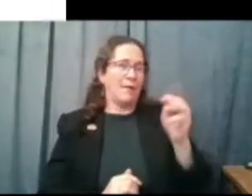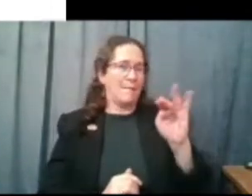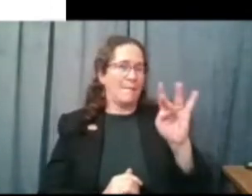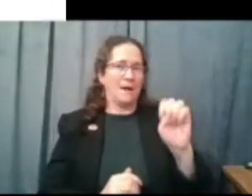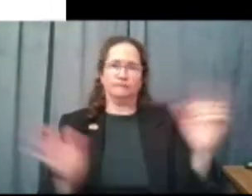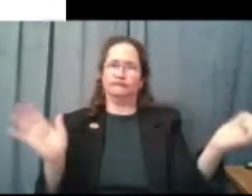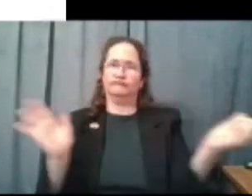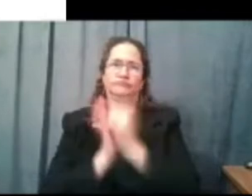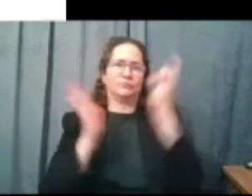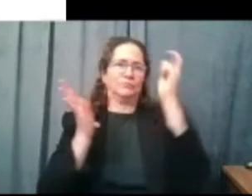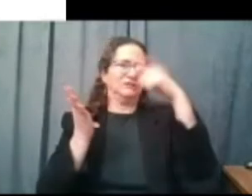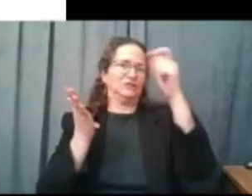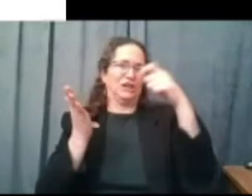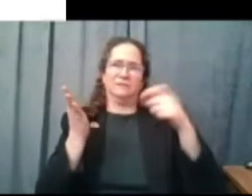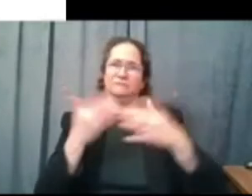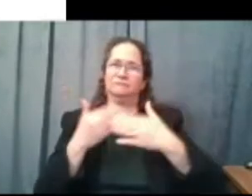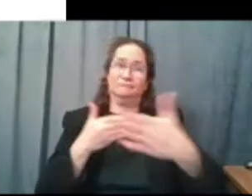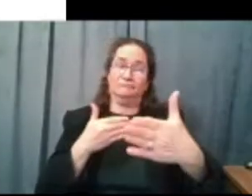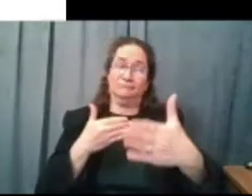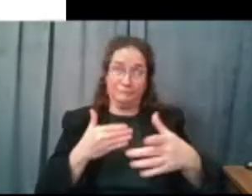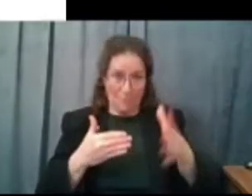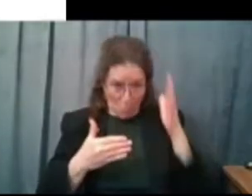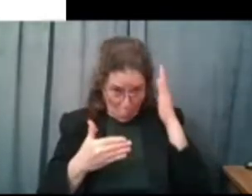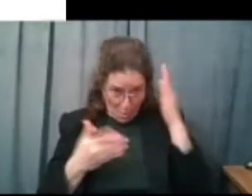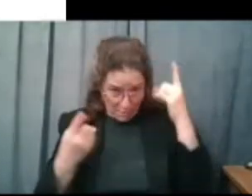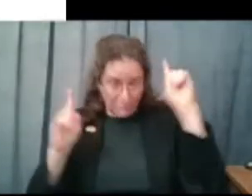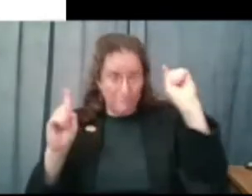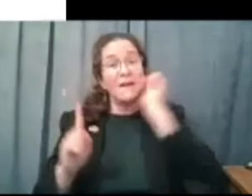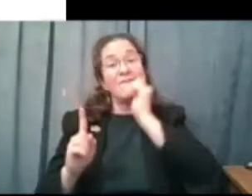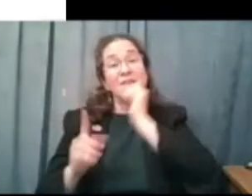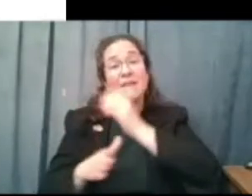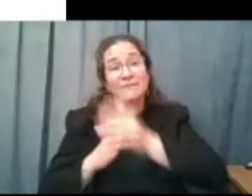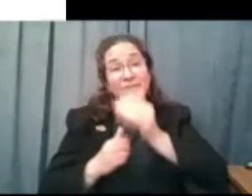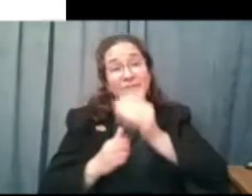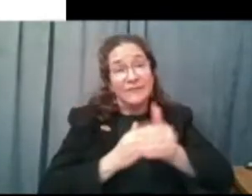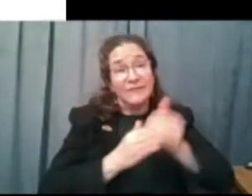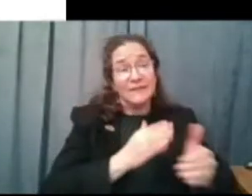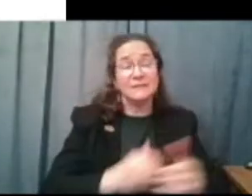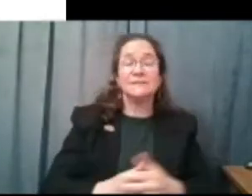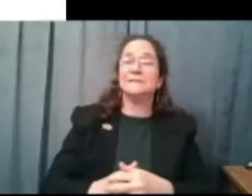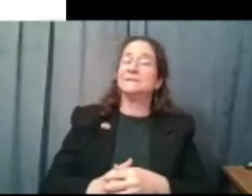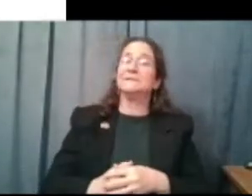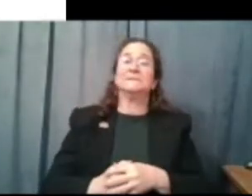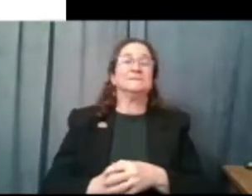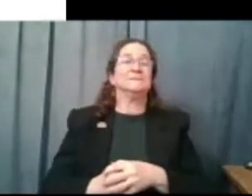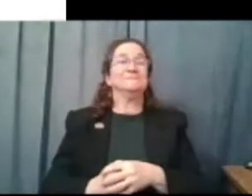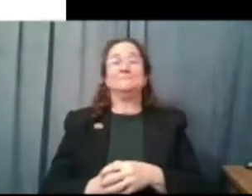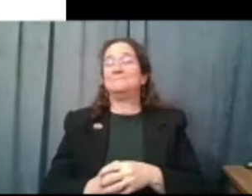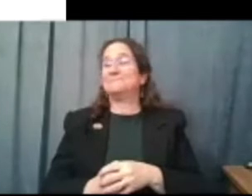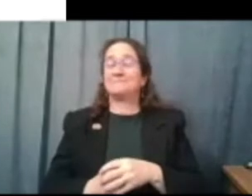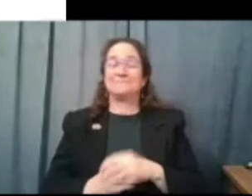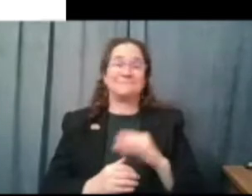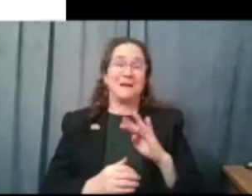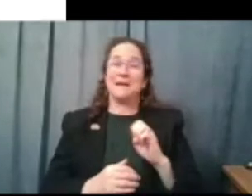do you think you'd still get as much done every day? I don't. I don't think I could remain focused.